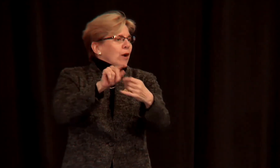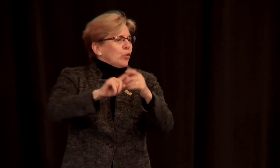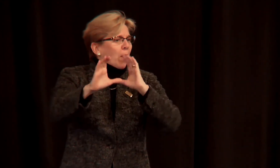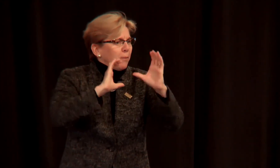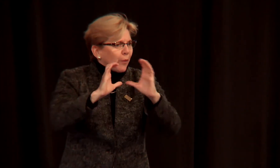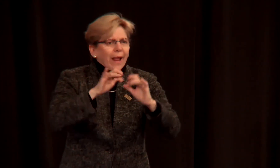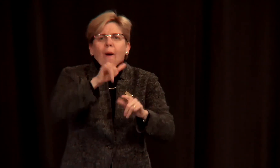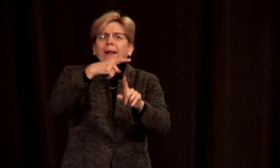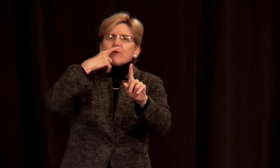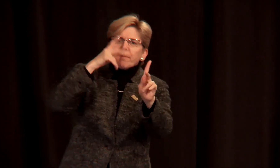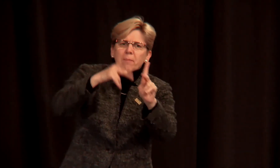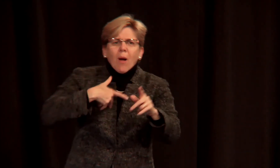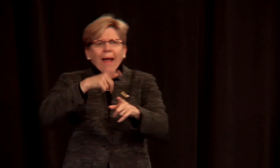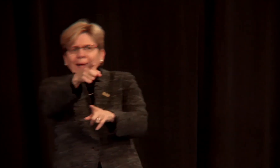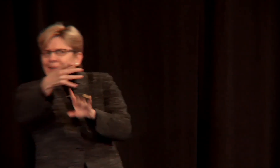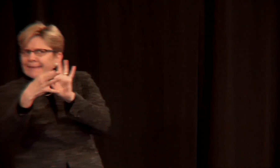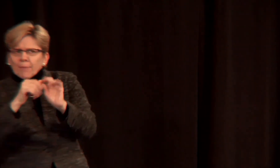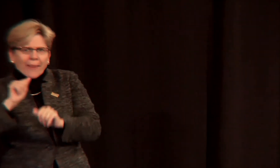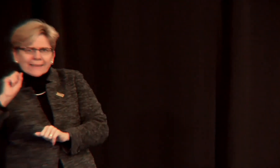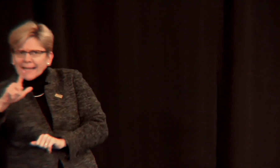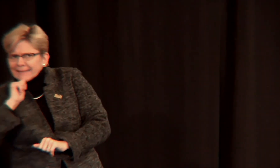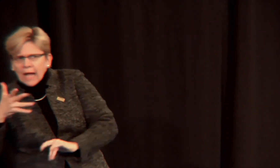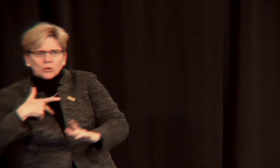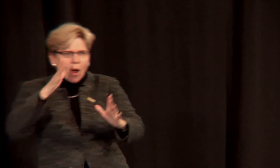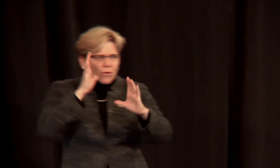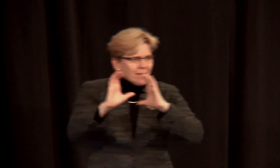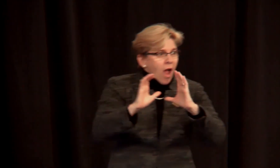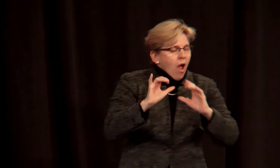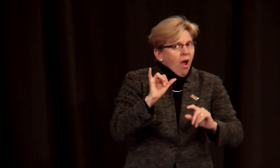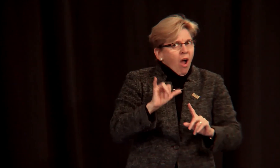to communicate with people. They weren't connecting with me through ASL.